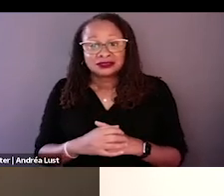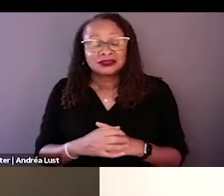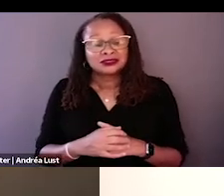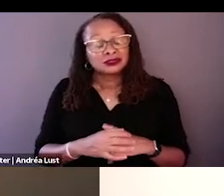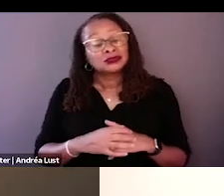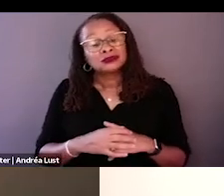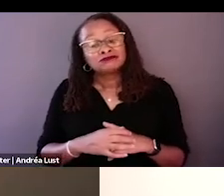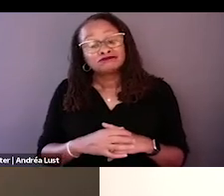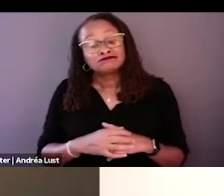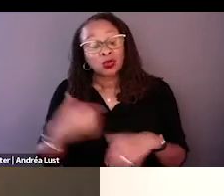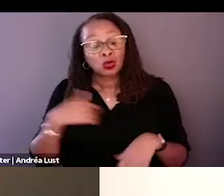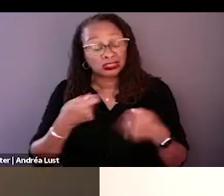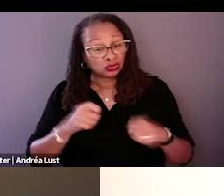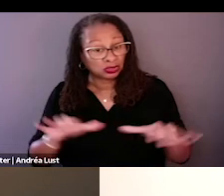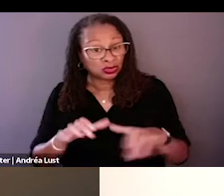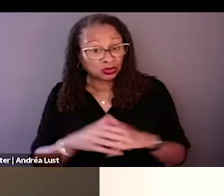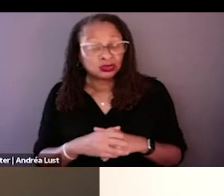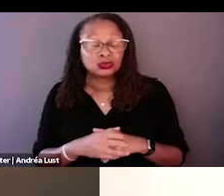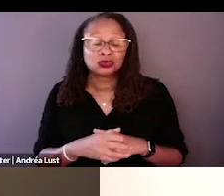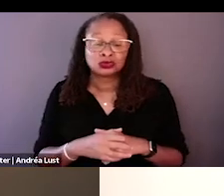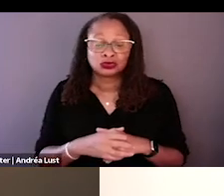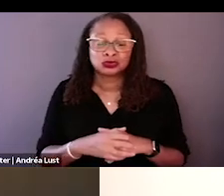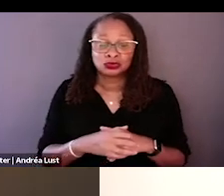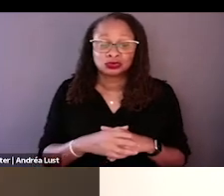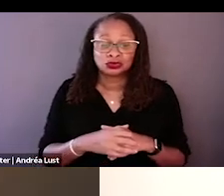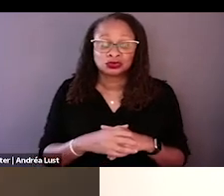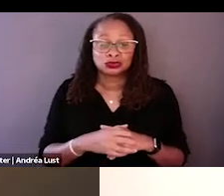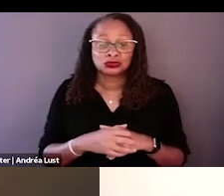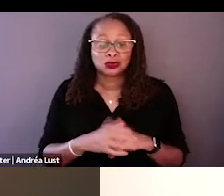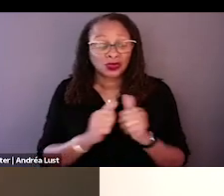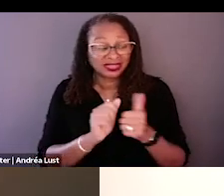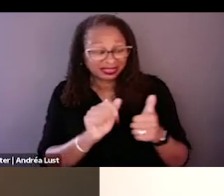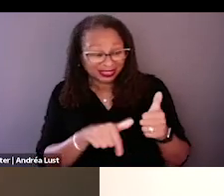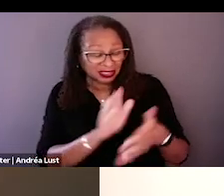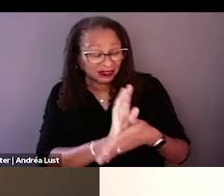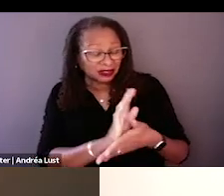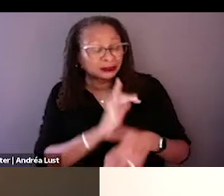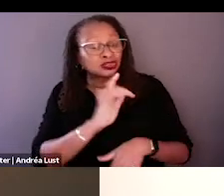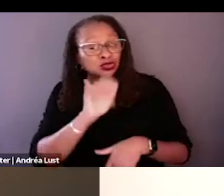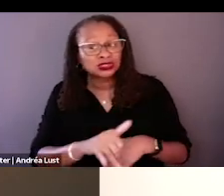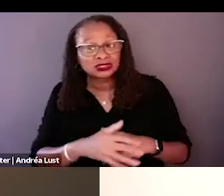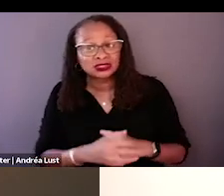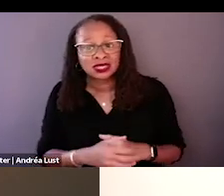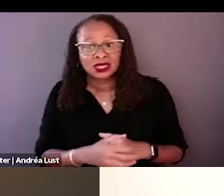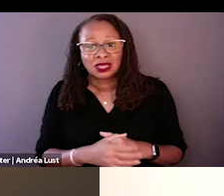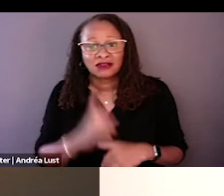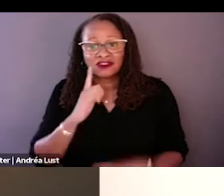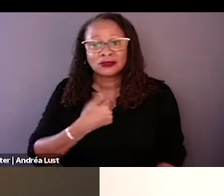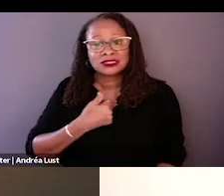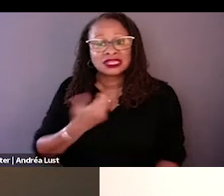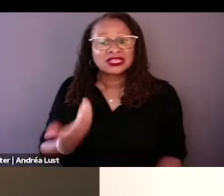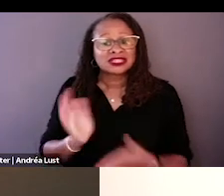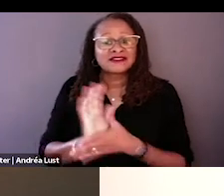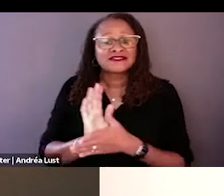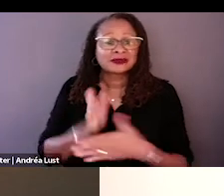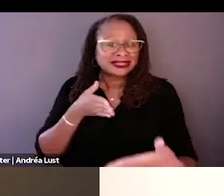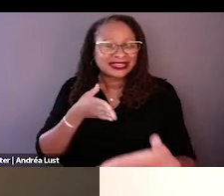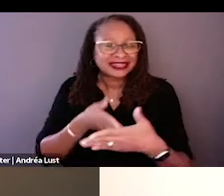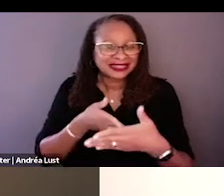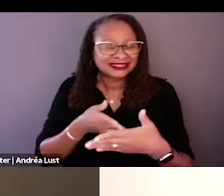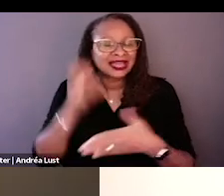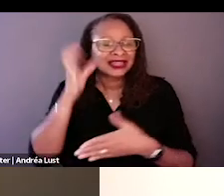As the film progresses, it turns into a kind of tragic treasure hunt, almost, or an archaeological